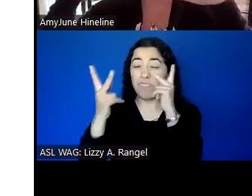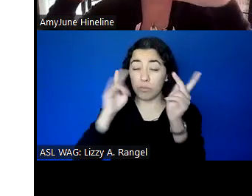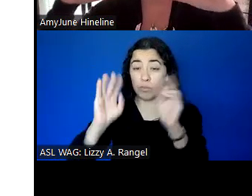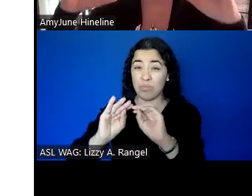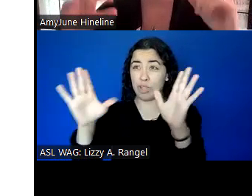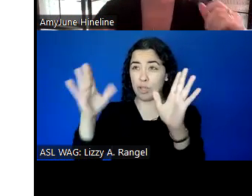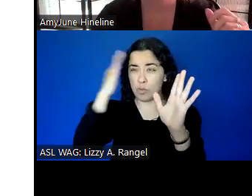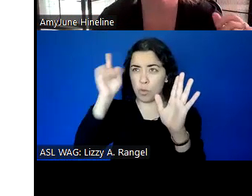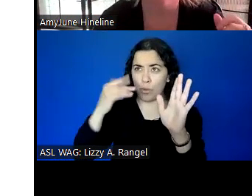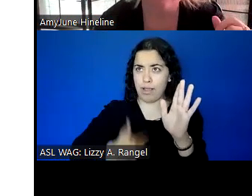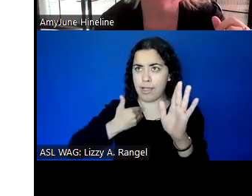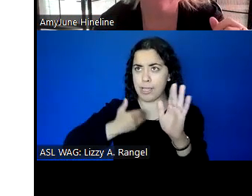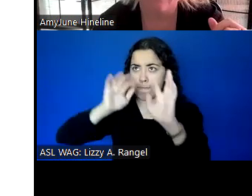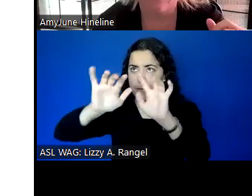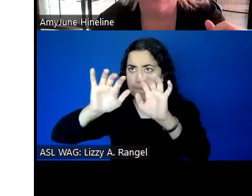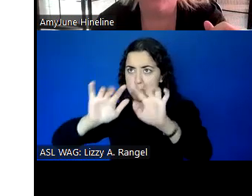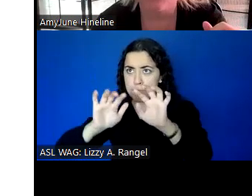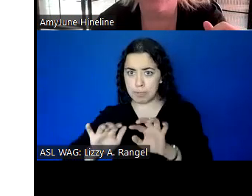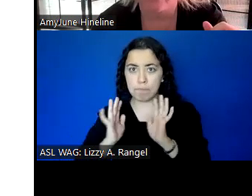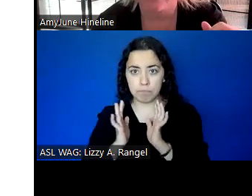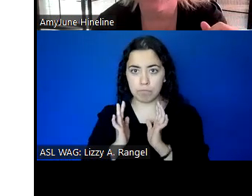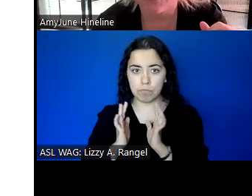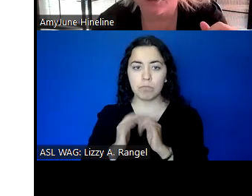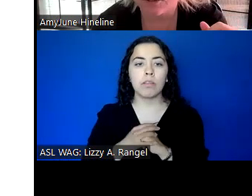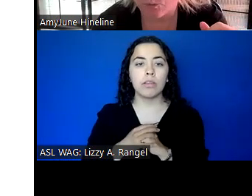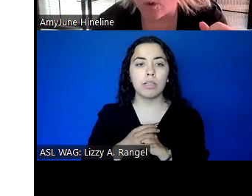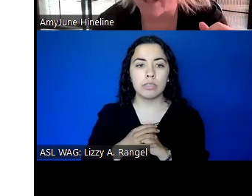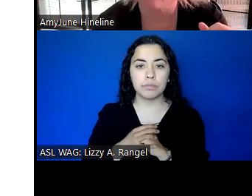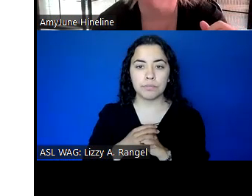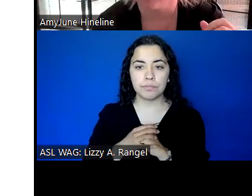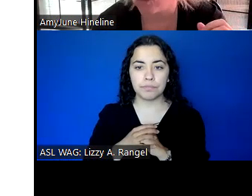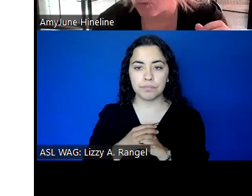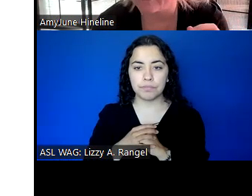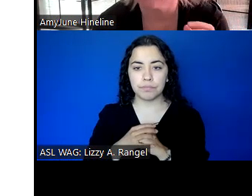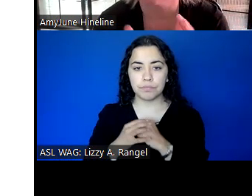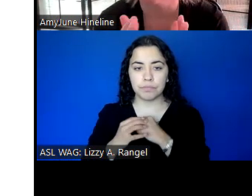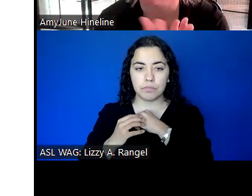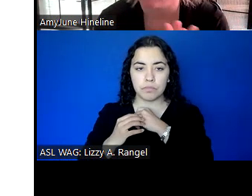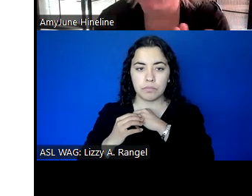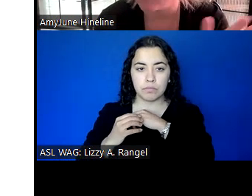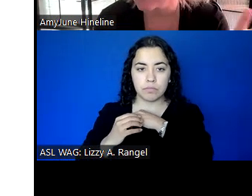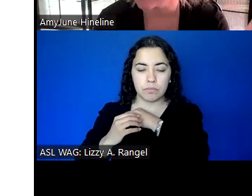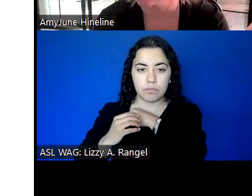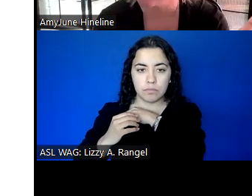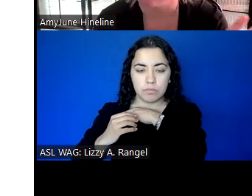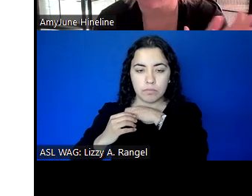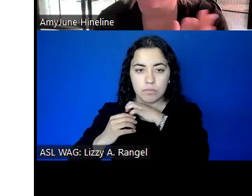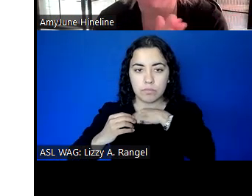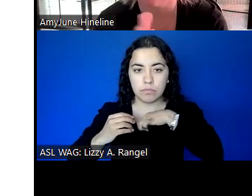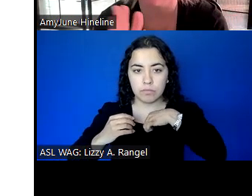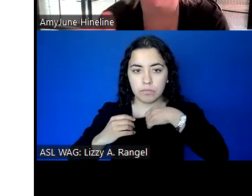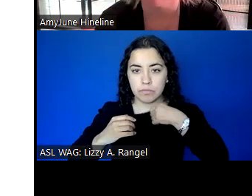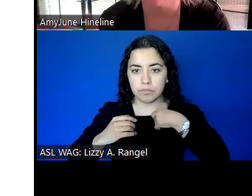or that "subscribe to our newsletter" box. 2.4.7 talks about visible focus. This is along